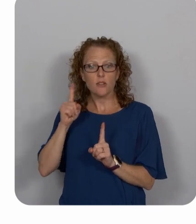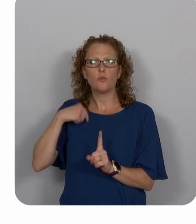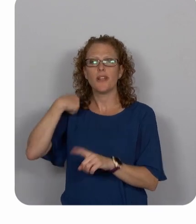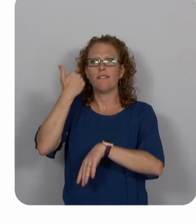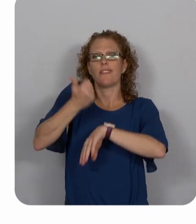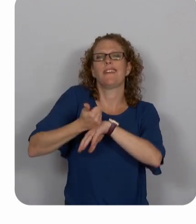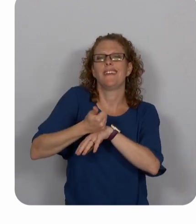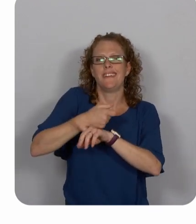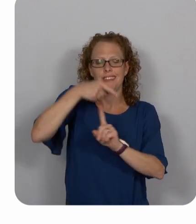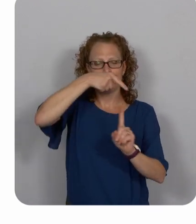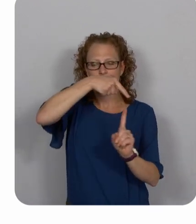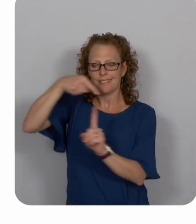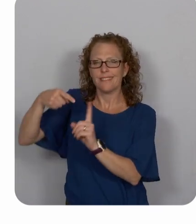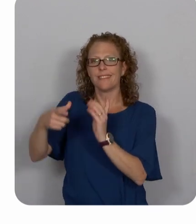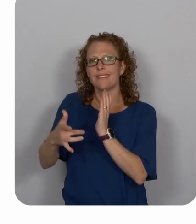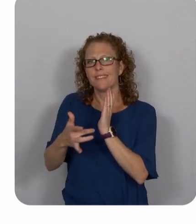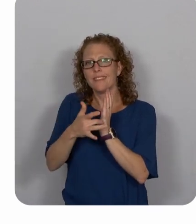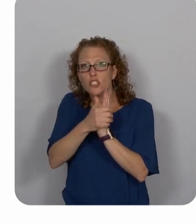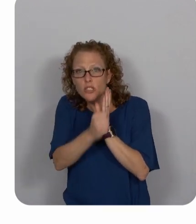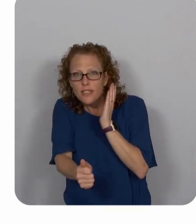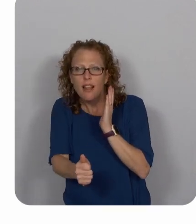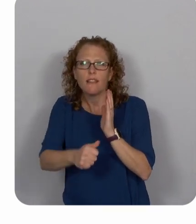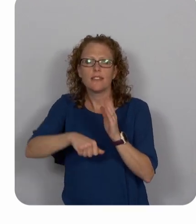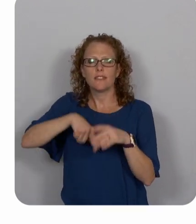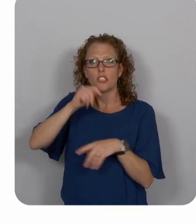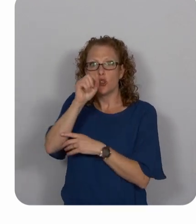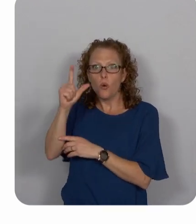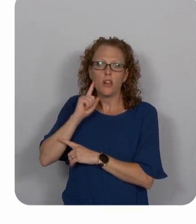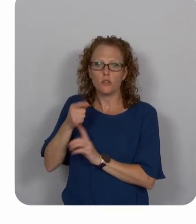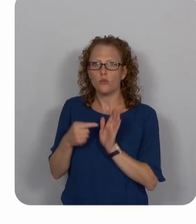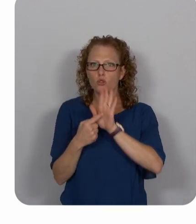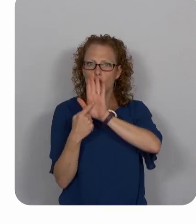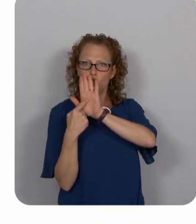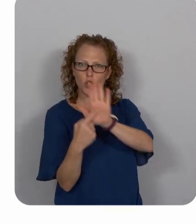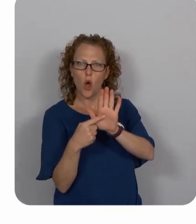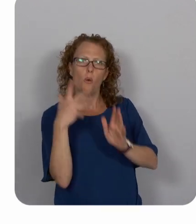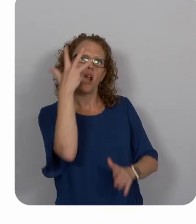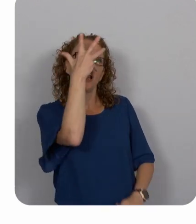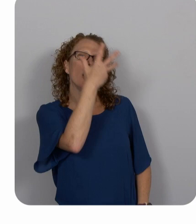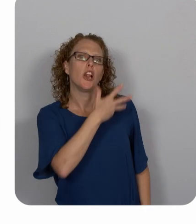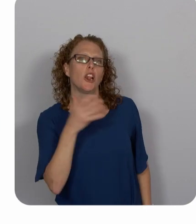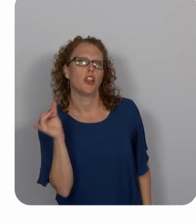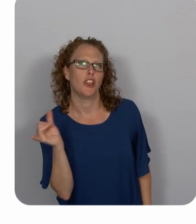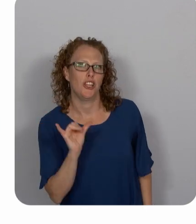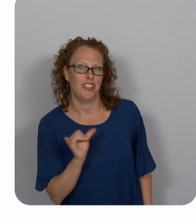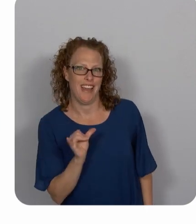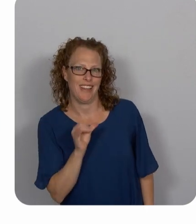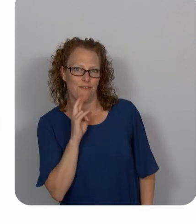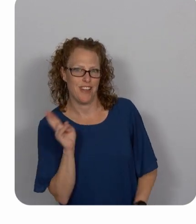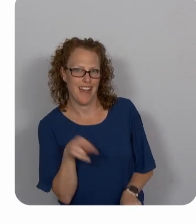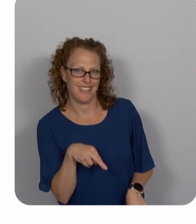directly to the skeleton, making it appear to interact and react to the dribbling and kicking.